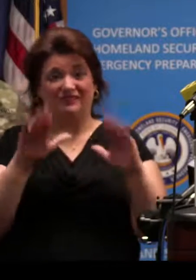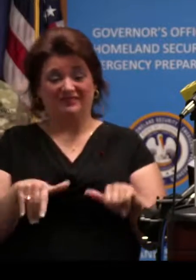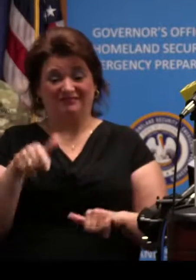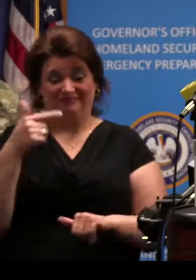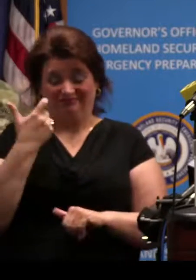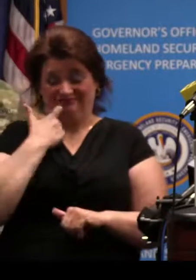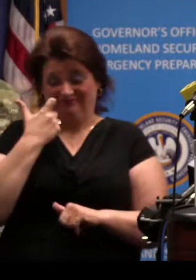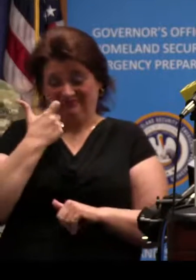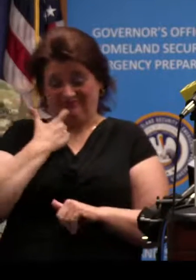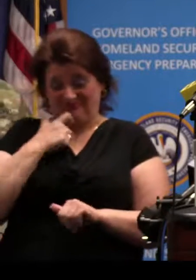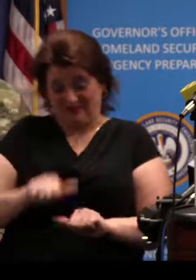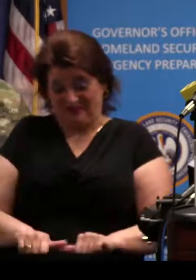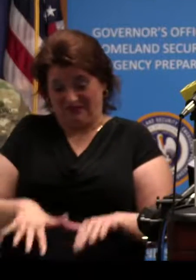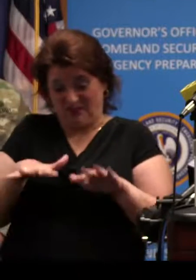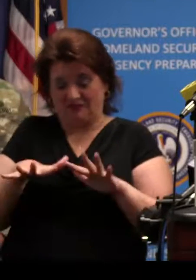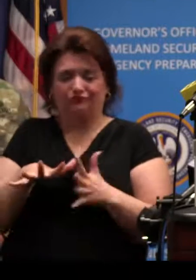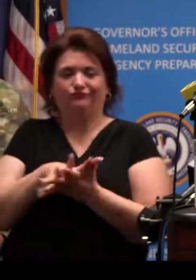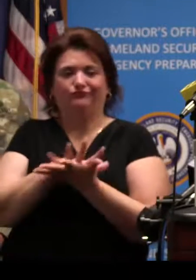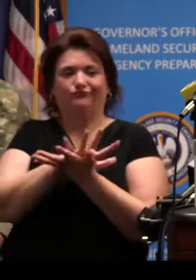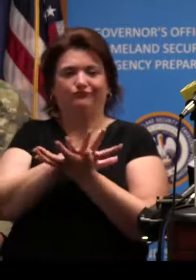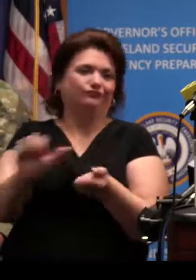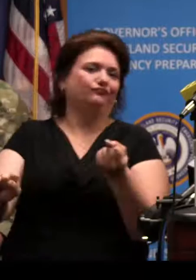incident